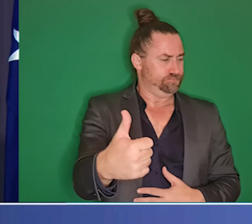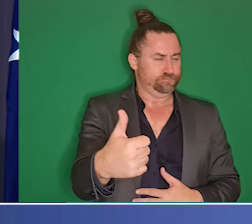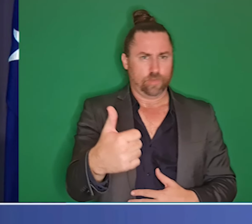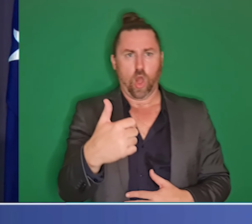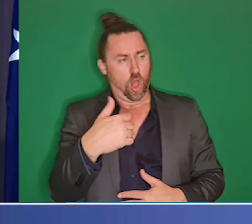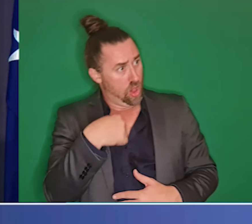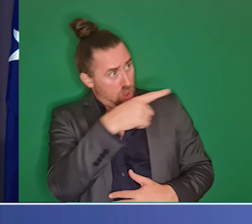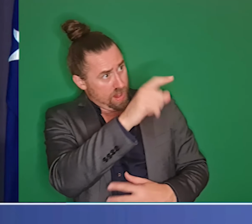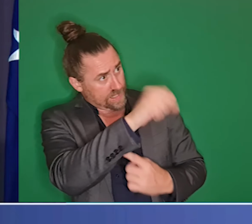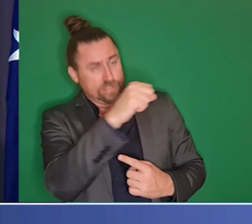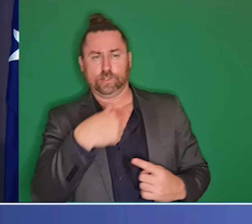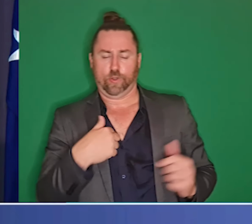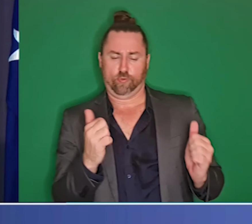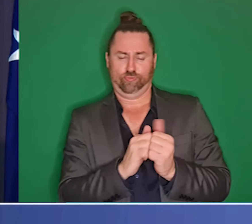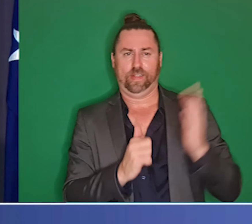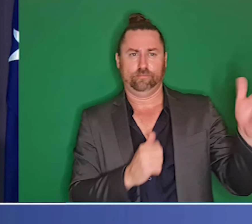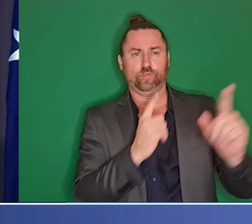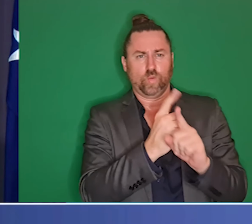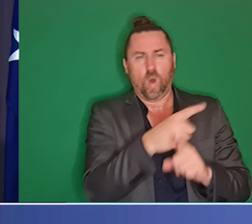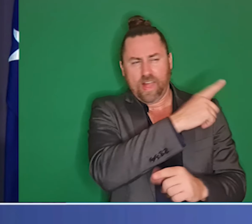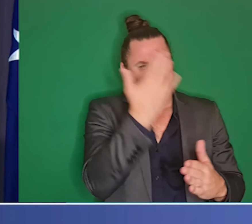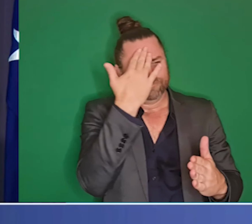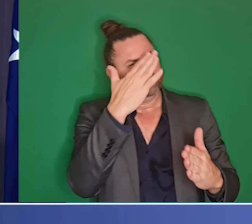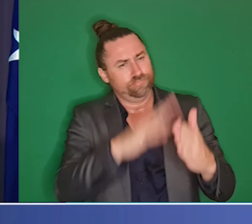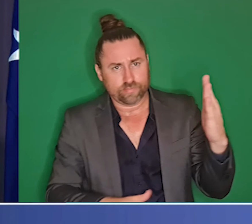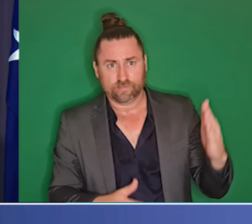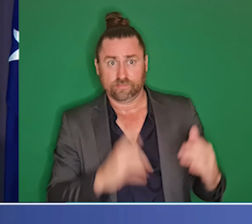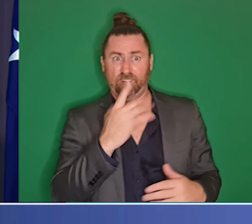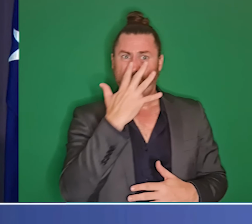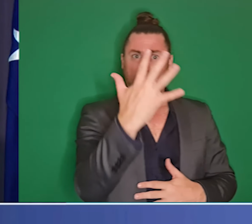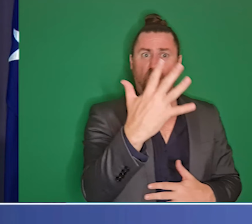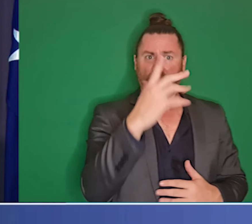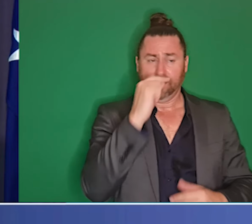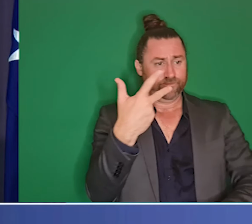It is very important for children now, down to the age of five, to be vaccinated.